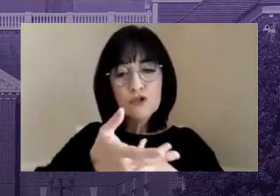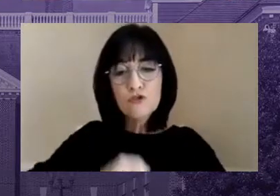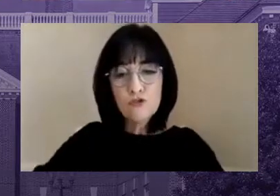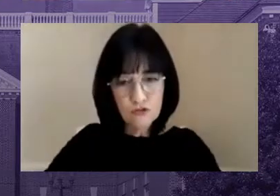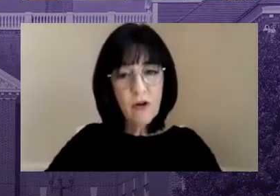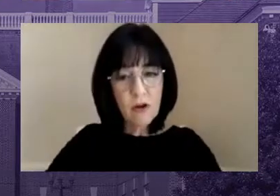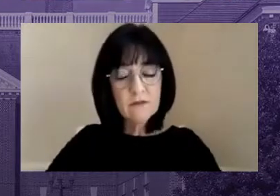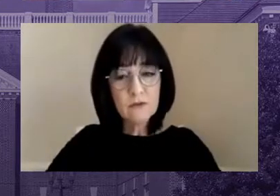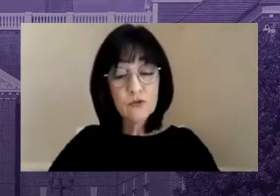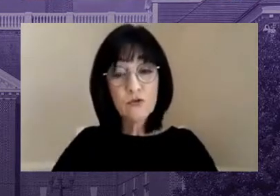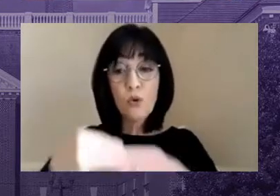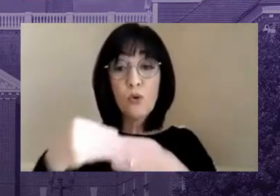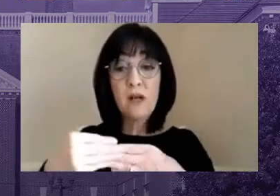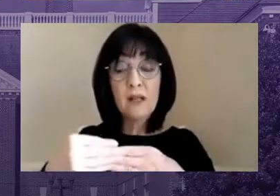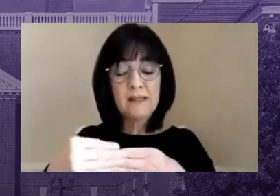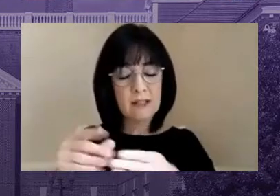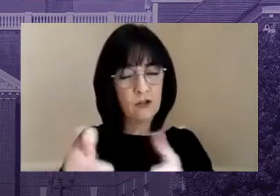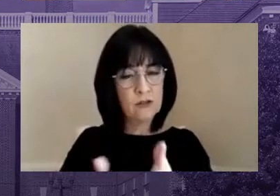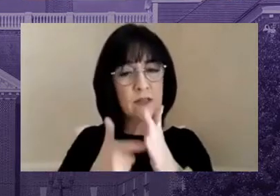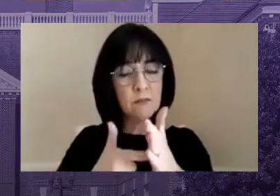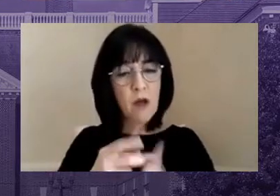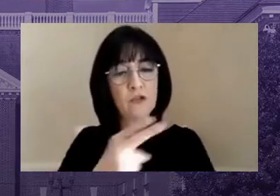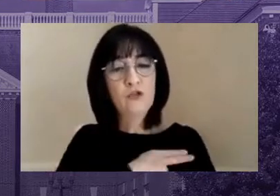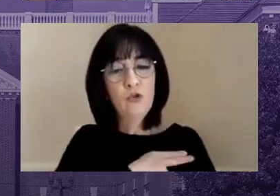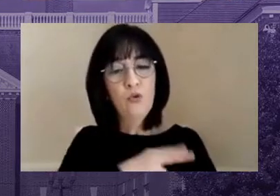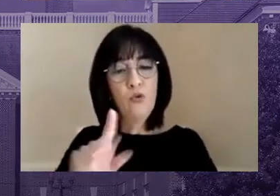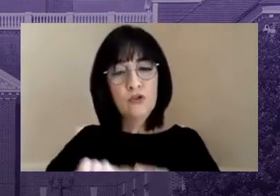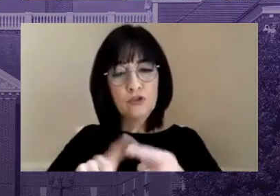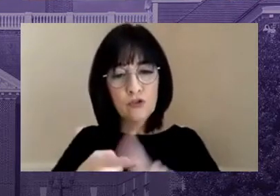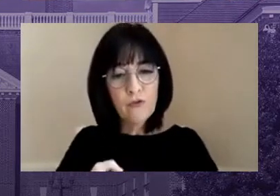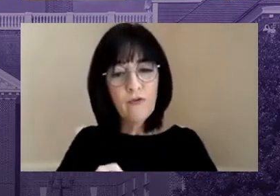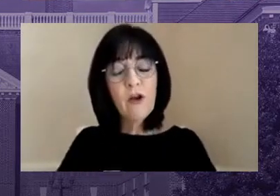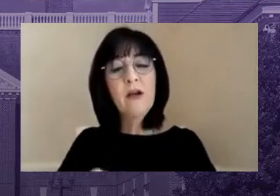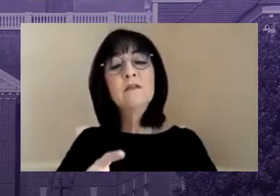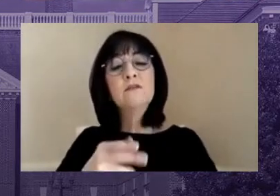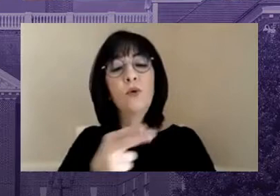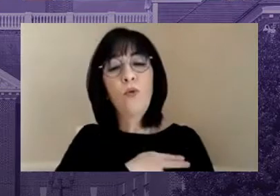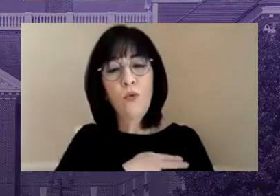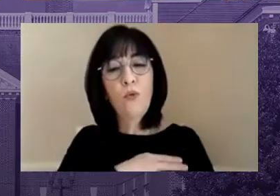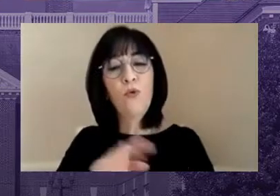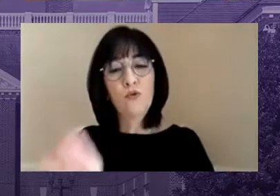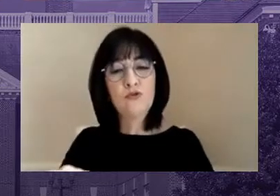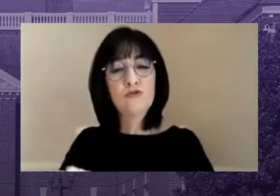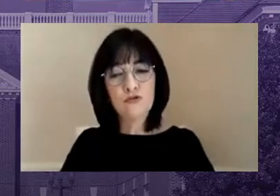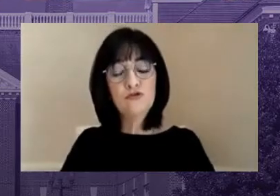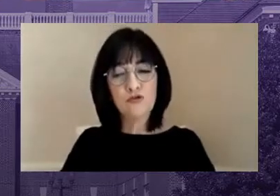and family. A great leader never turns away from those in need when they need help. They're always